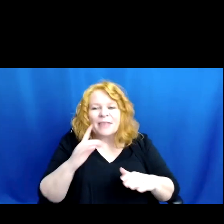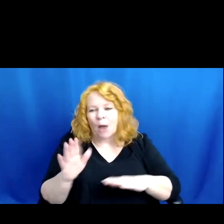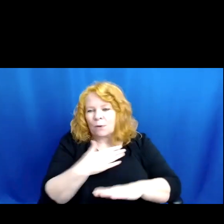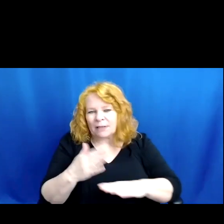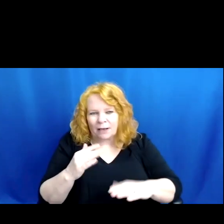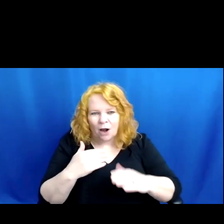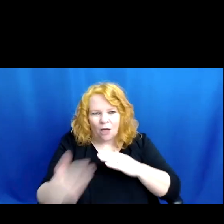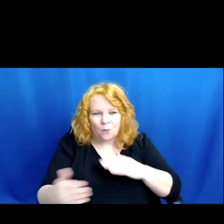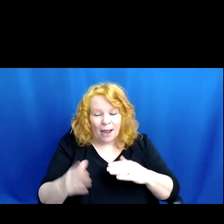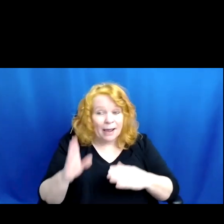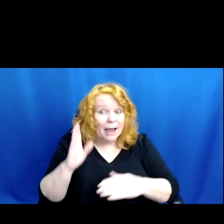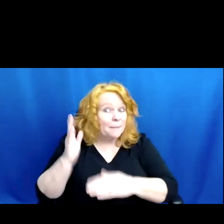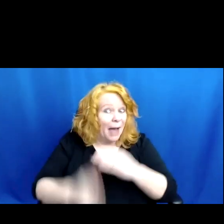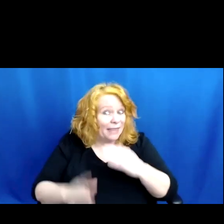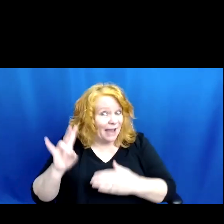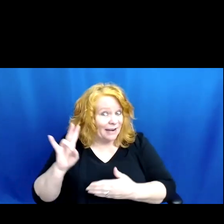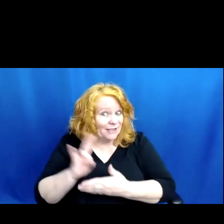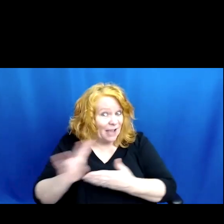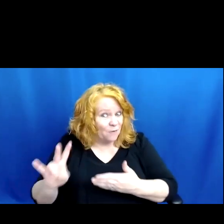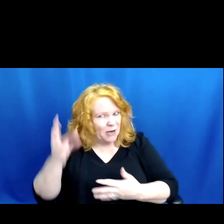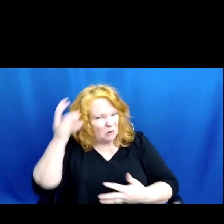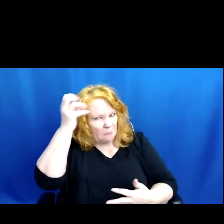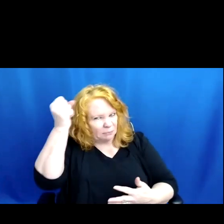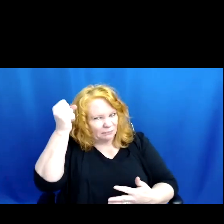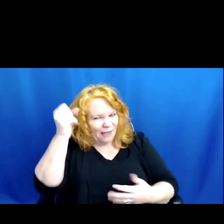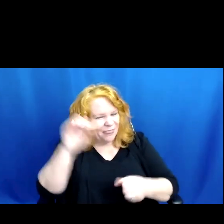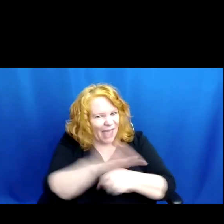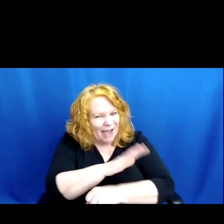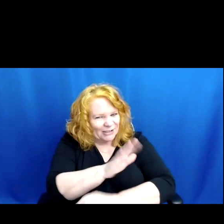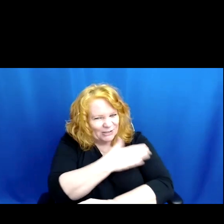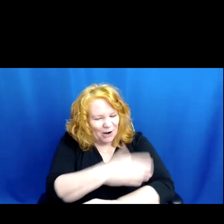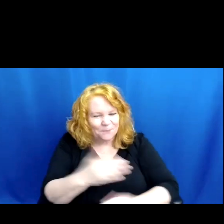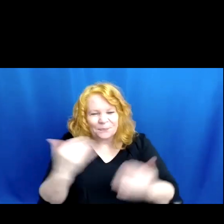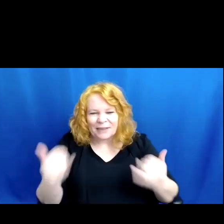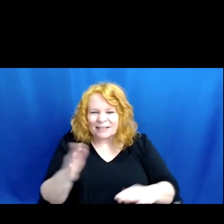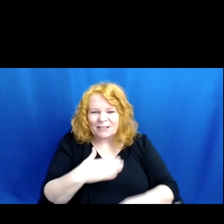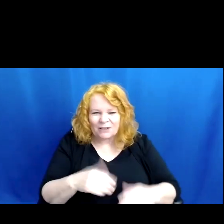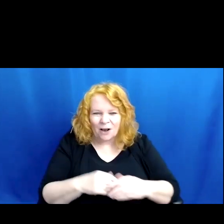By the end of seven weeks you will know the song by heart. So it goes like this.